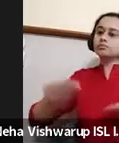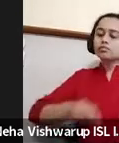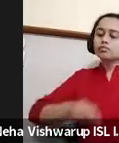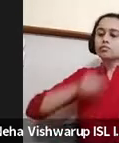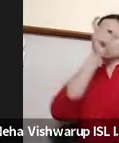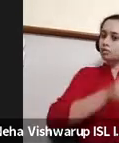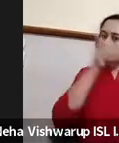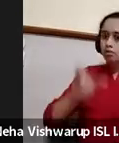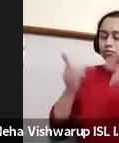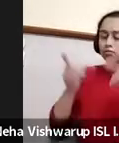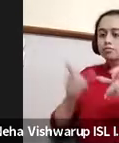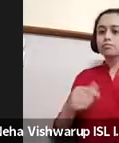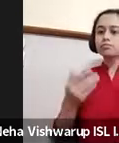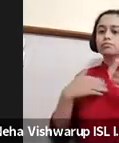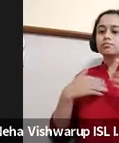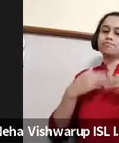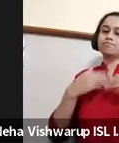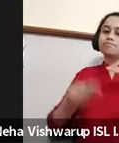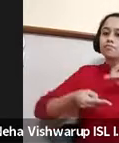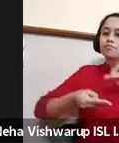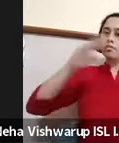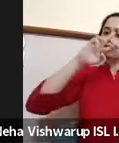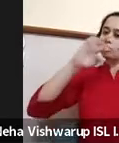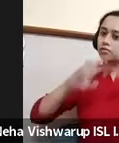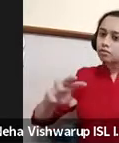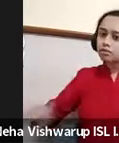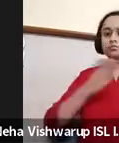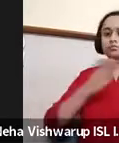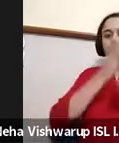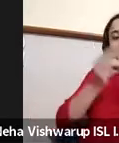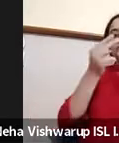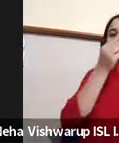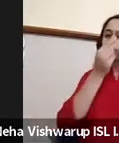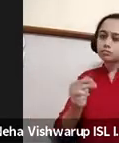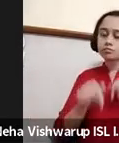will further explore many of the themes brought up in the film we just saw from the attention Suresh